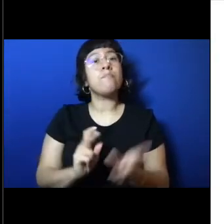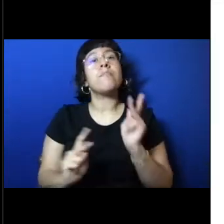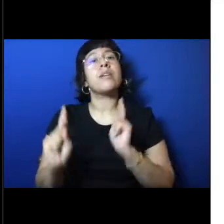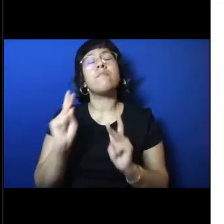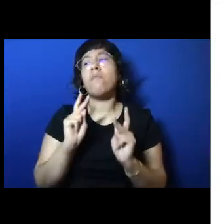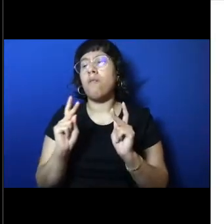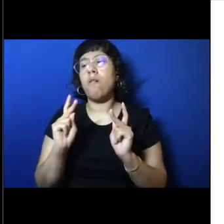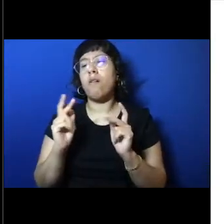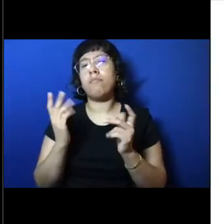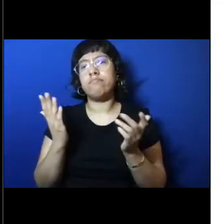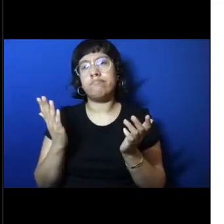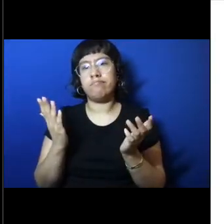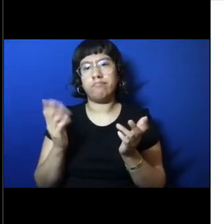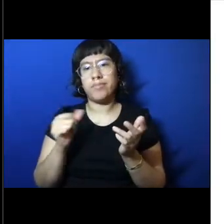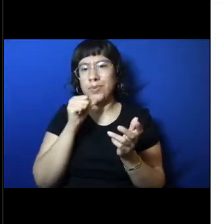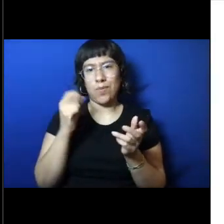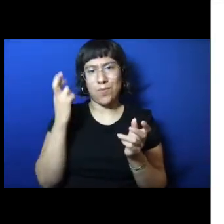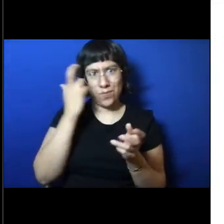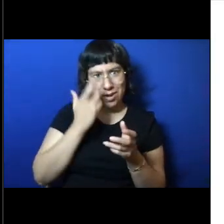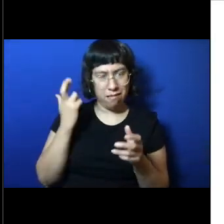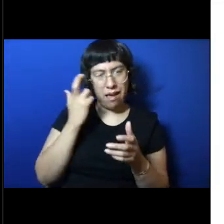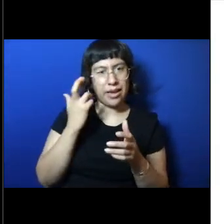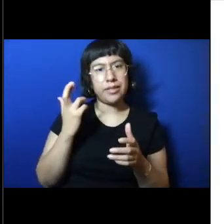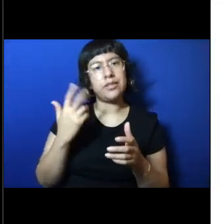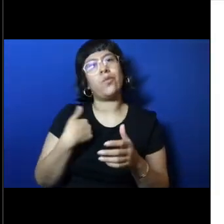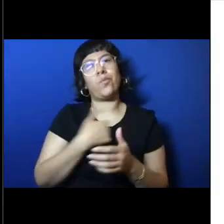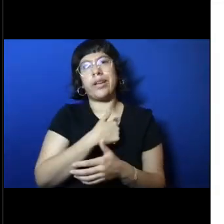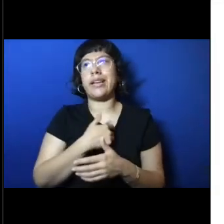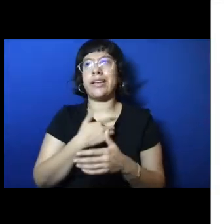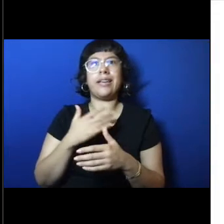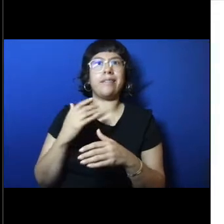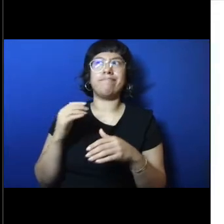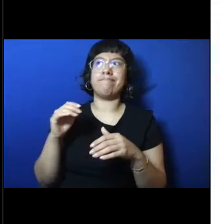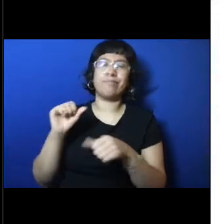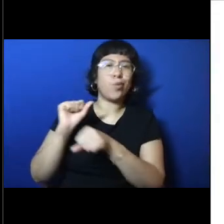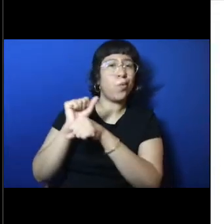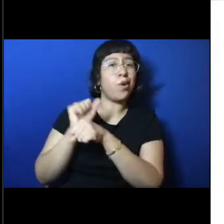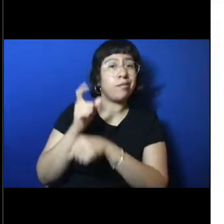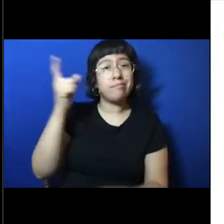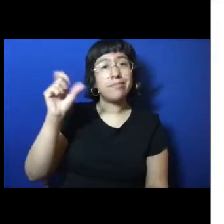don't often realize is that we also are in space. And so we use space to actually look at the atmosphere